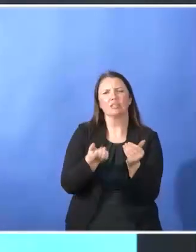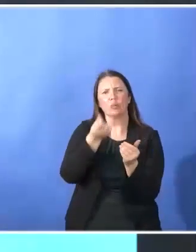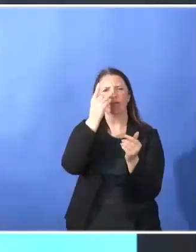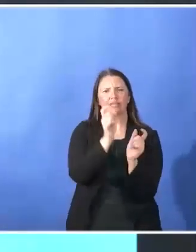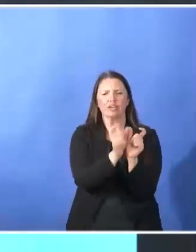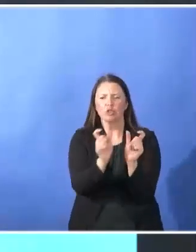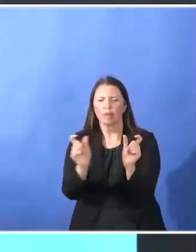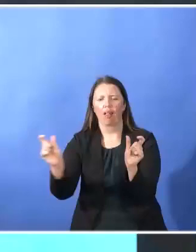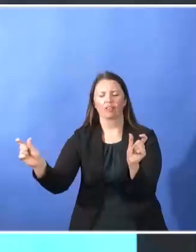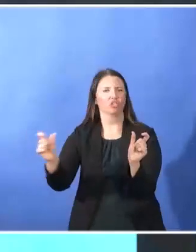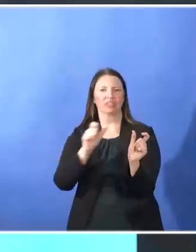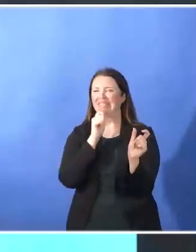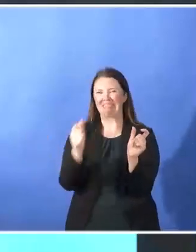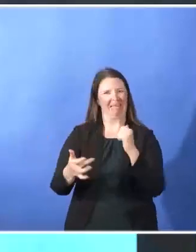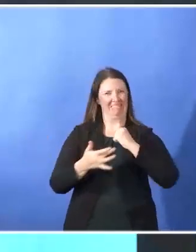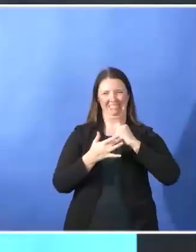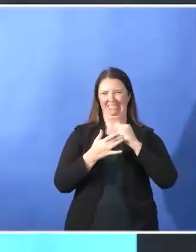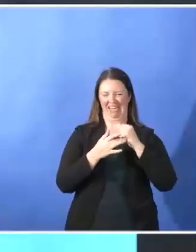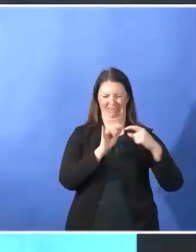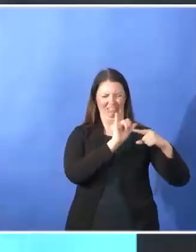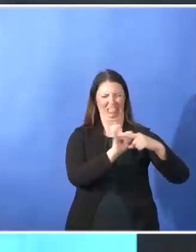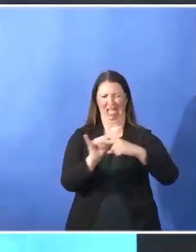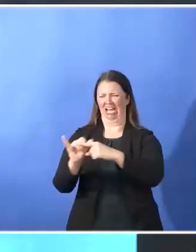WITH ME TODAY FROM THE PUBLIC SAFETY AND HOMELAND SECURITY